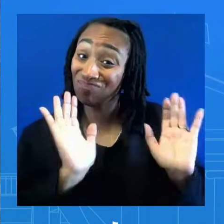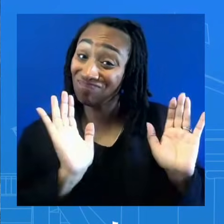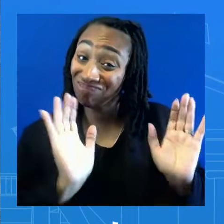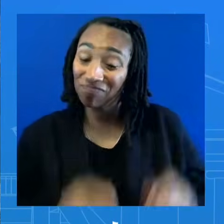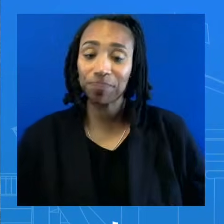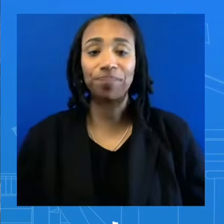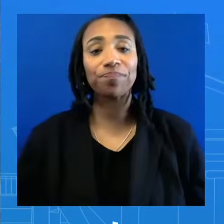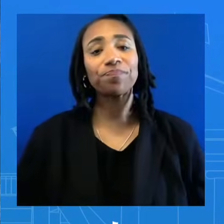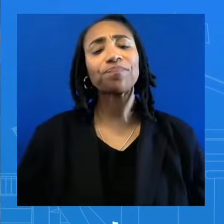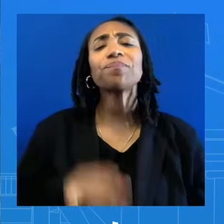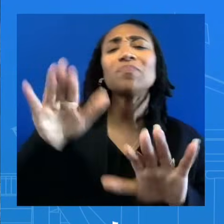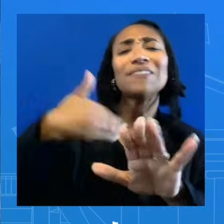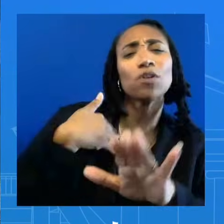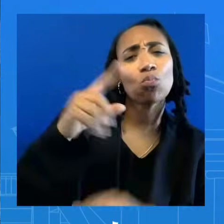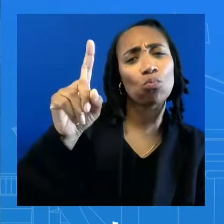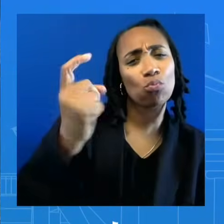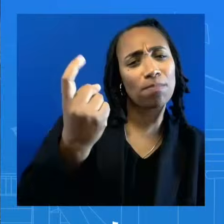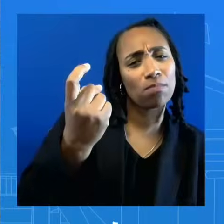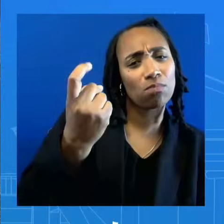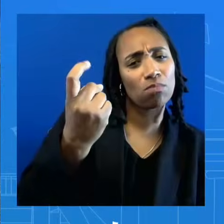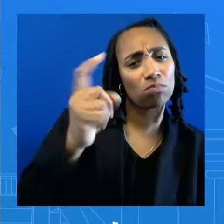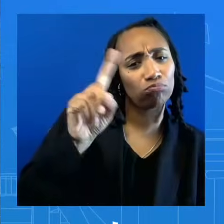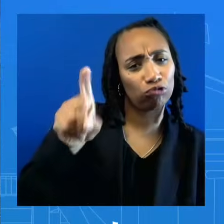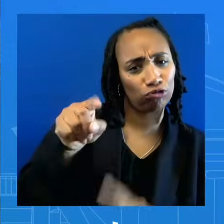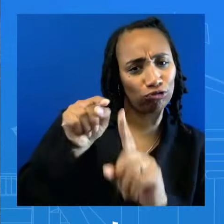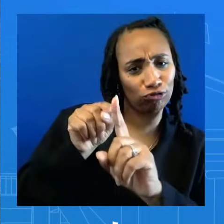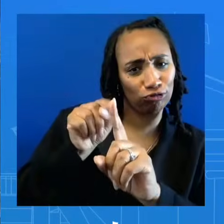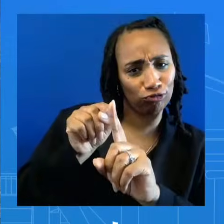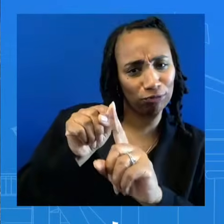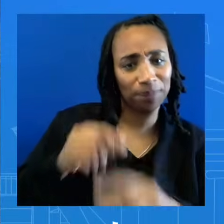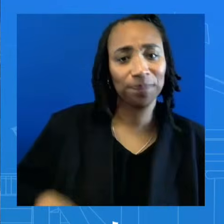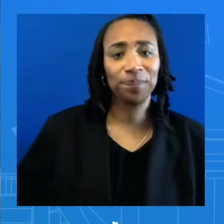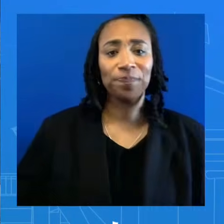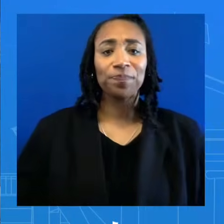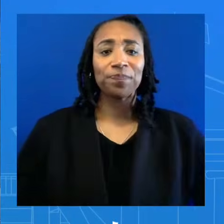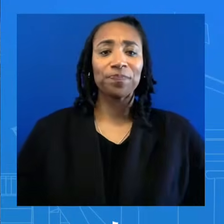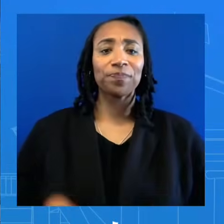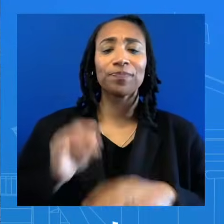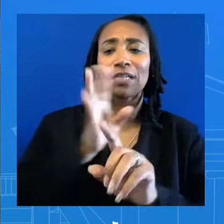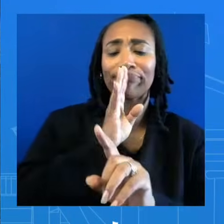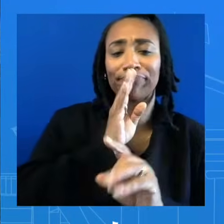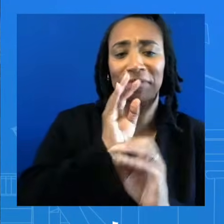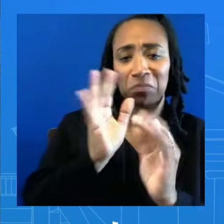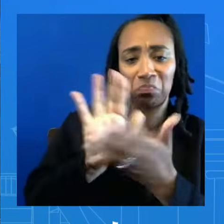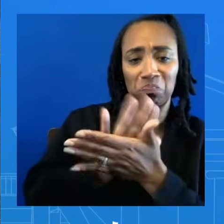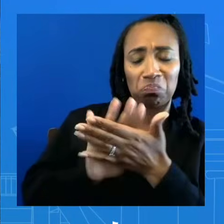a question about protecting Taiwan. Could you talk at all about conversations that the current Biden administration